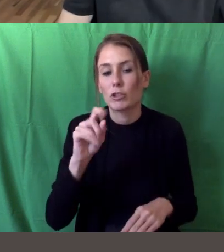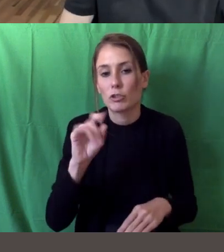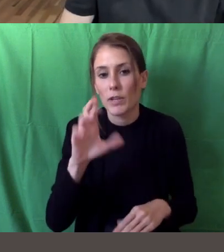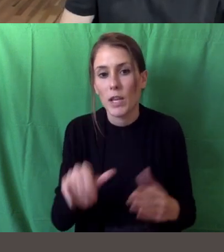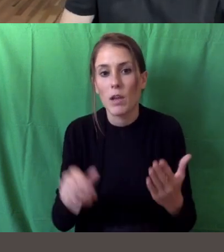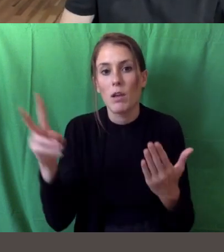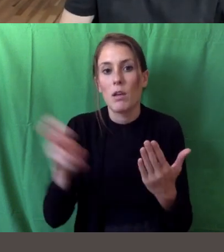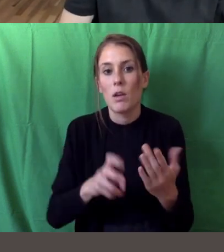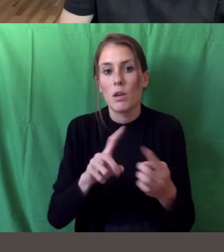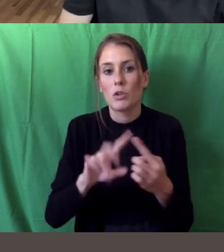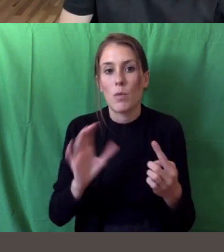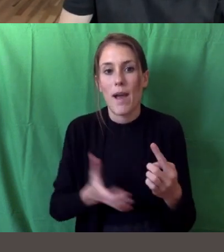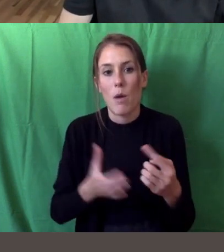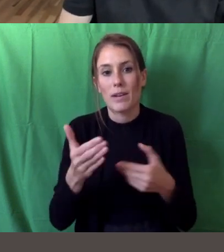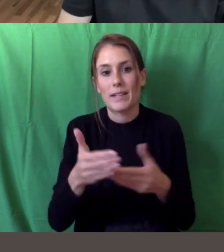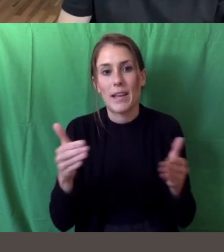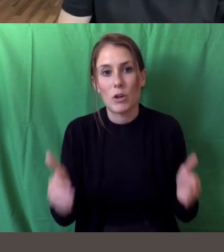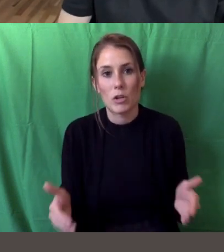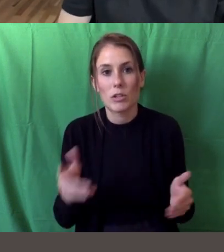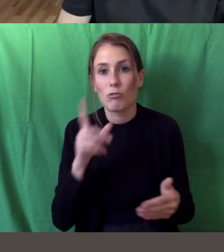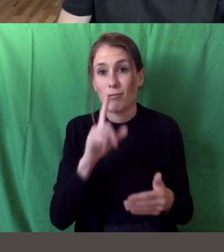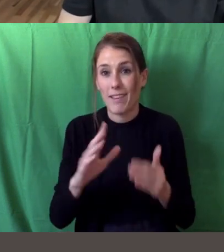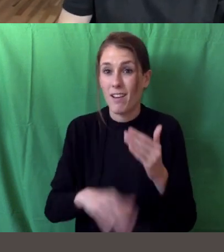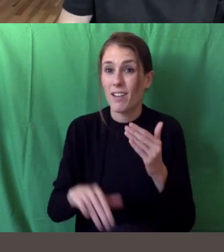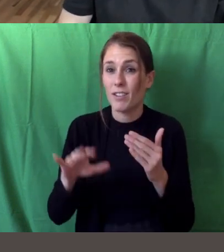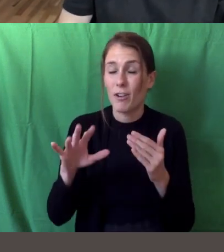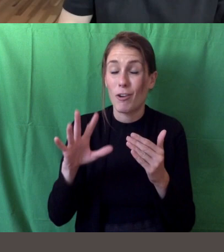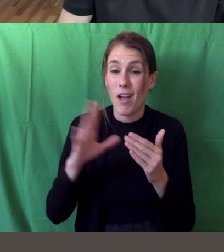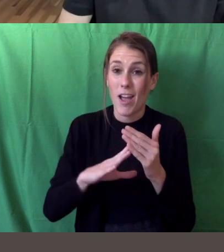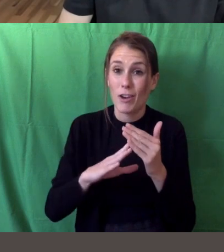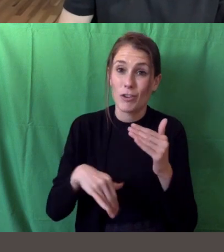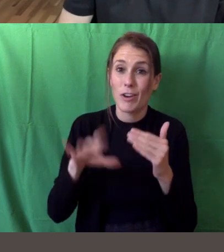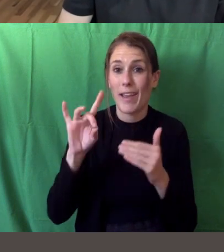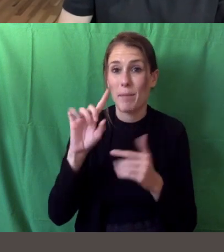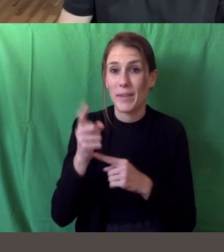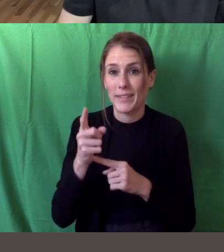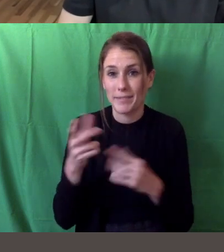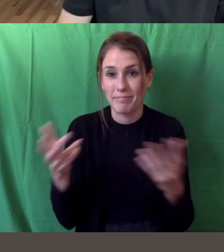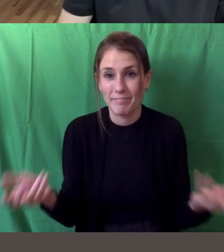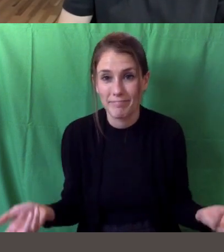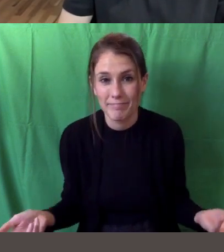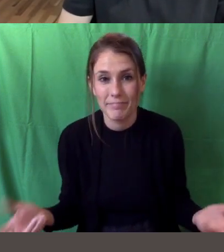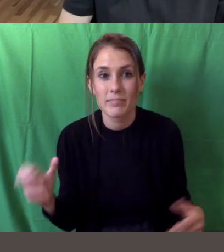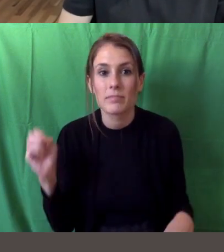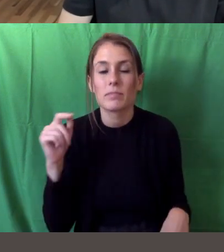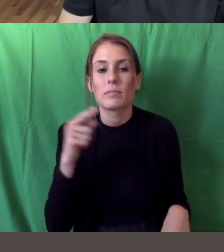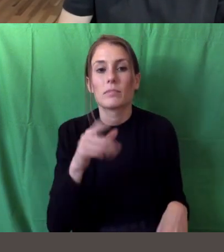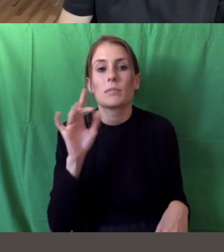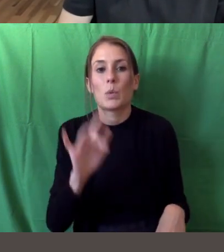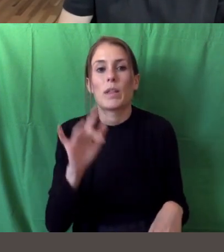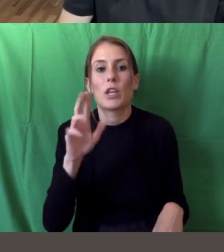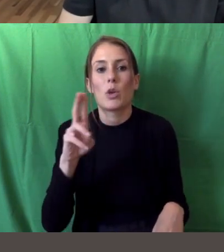onto our containers, all in about seven minutes, eight minutes. All right, so we're going to go and click these URLs.